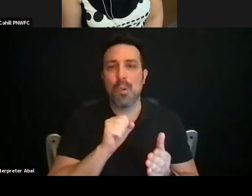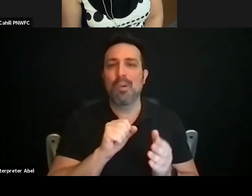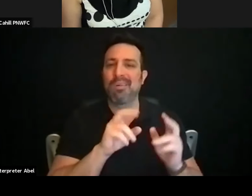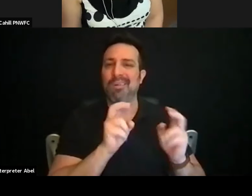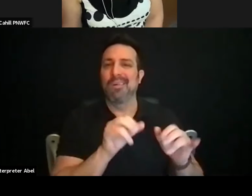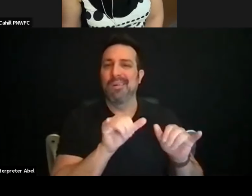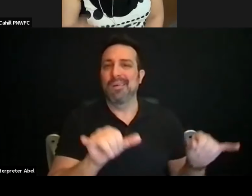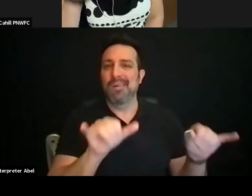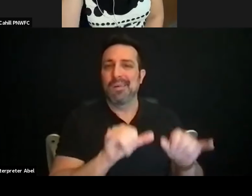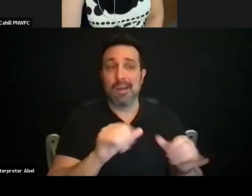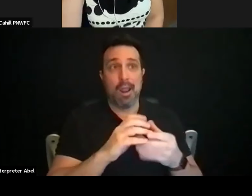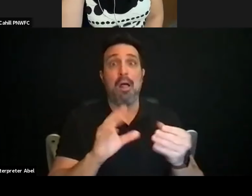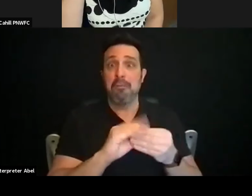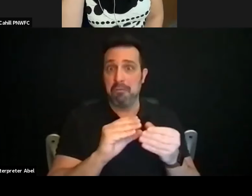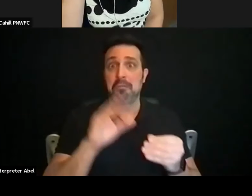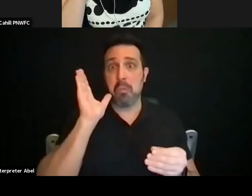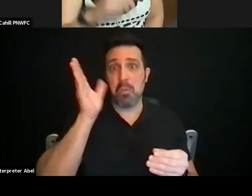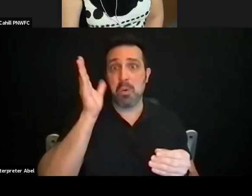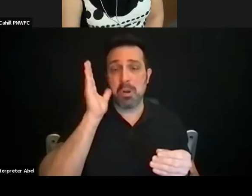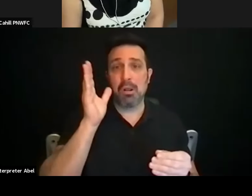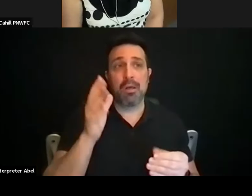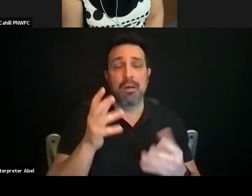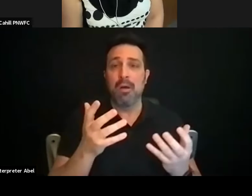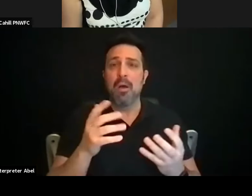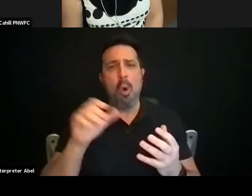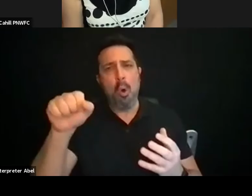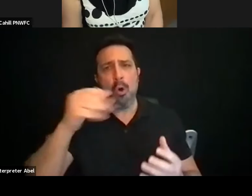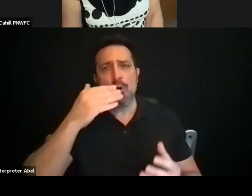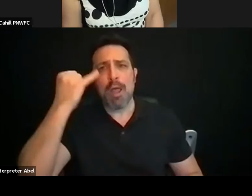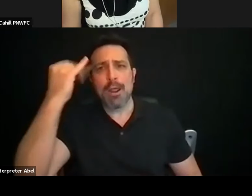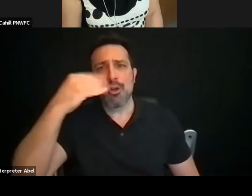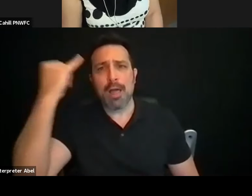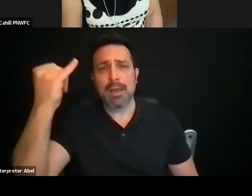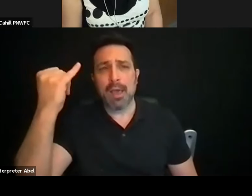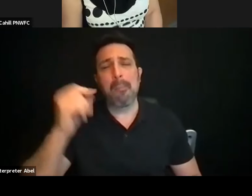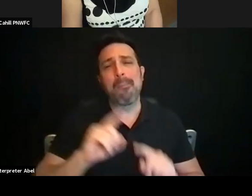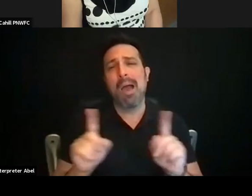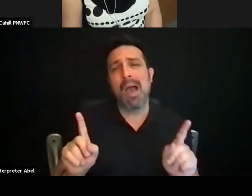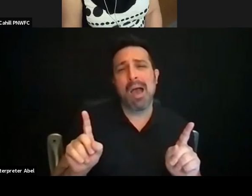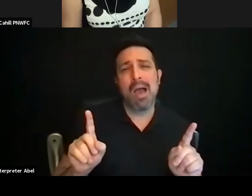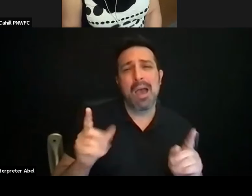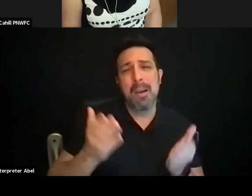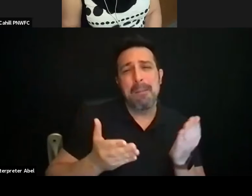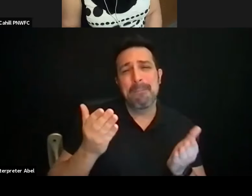money where your mouth is they don't and that is a problem. That is again, part of the old